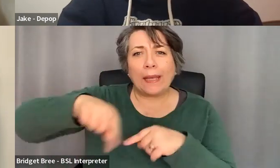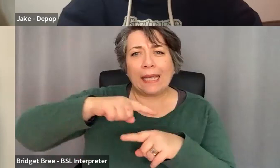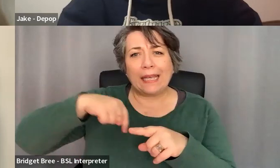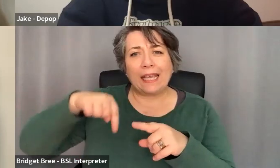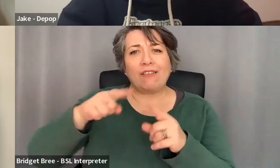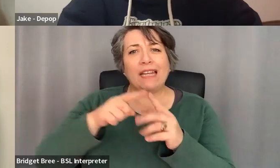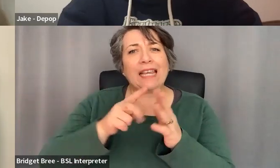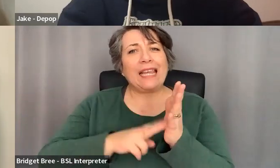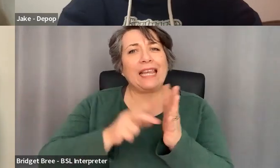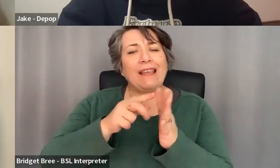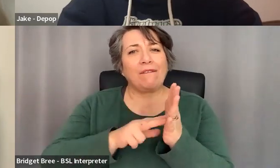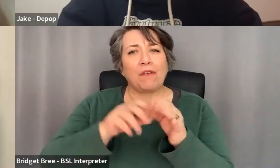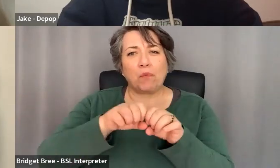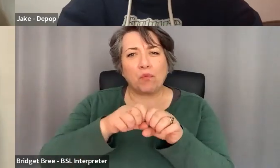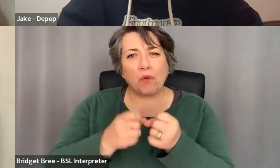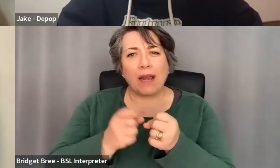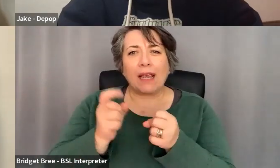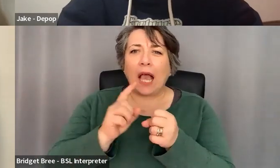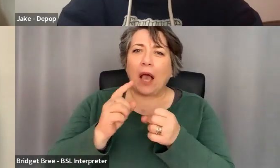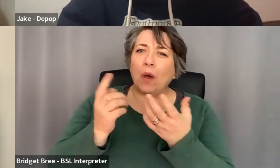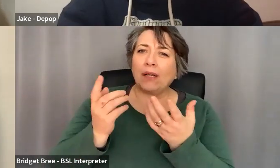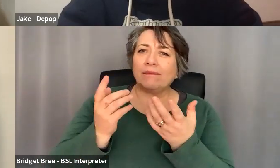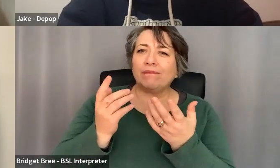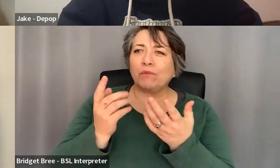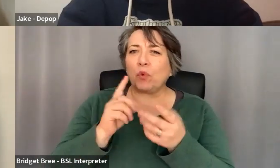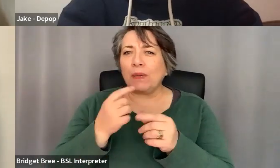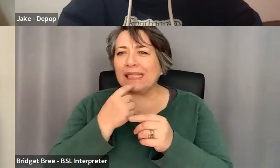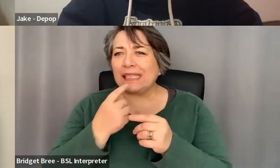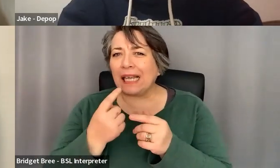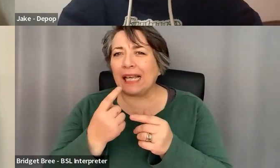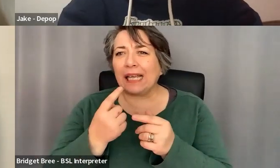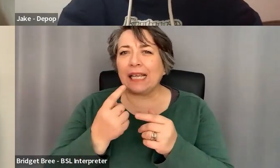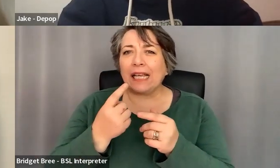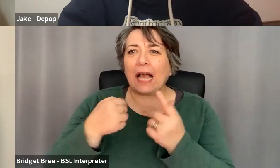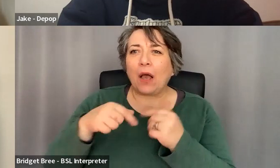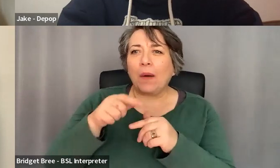Why would you say? In the sort of new office, or even in the industry?